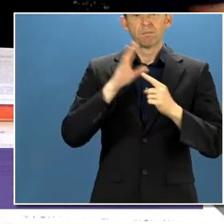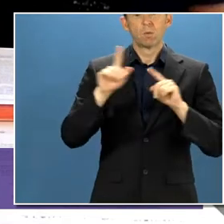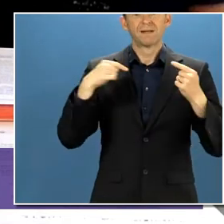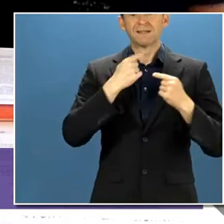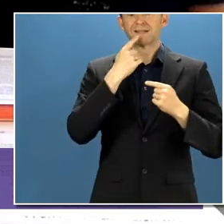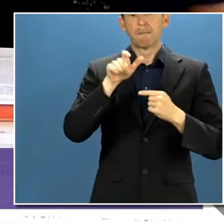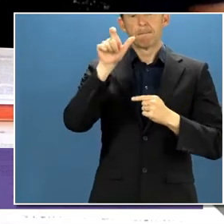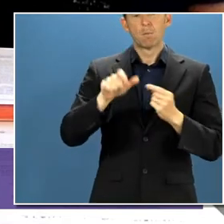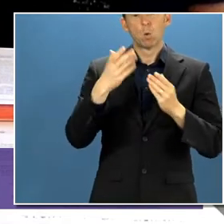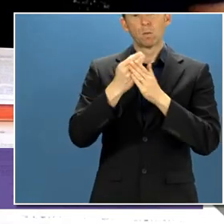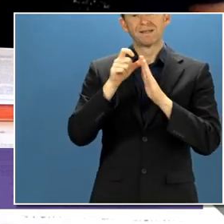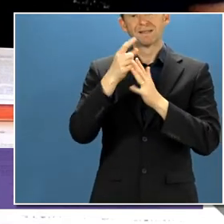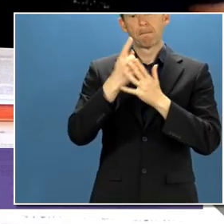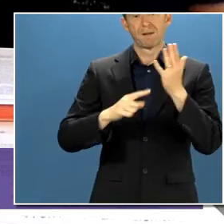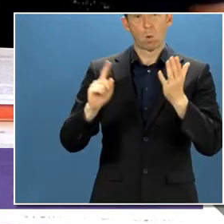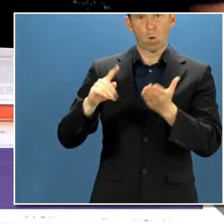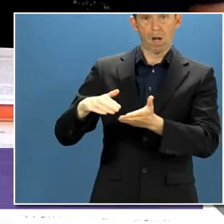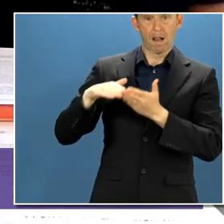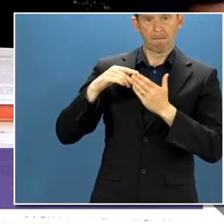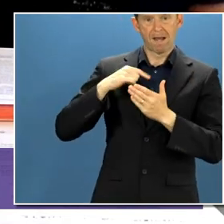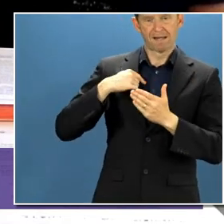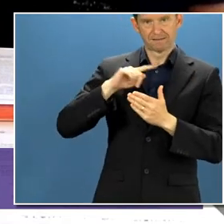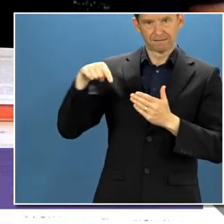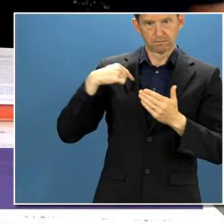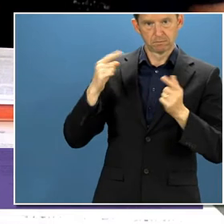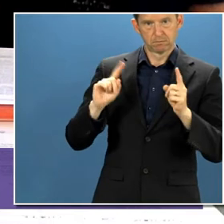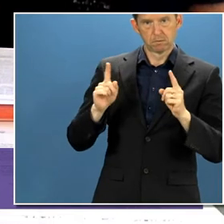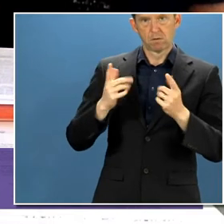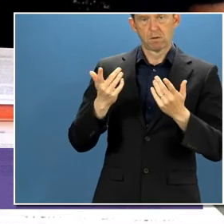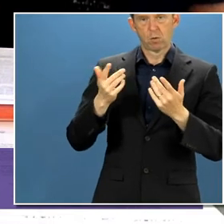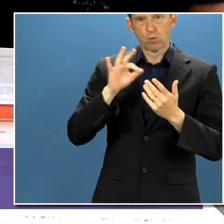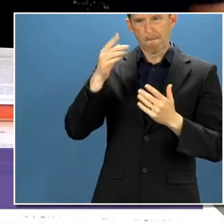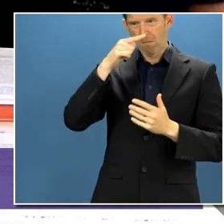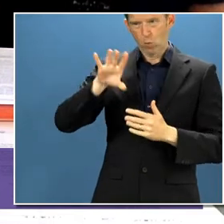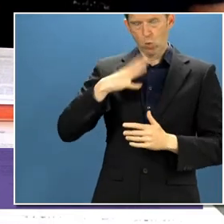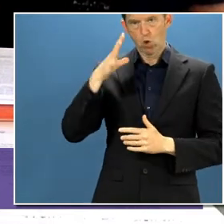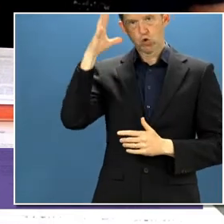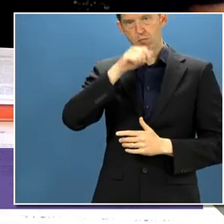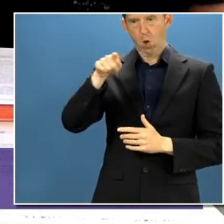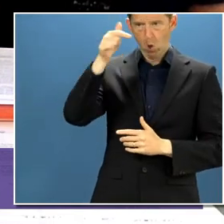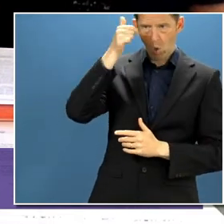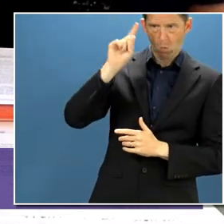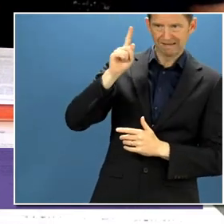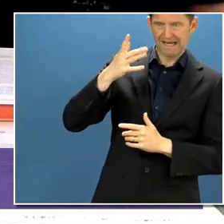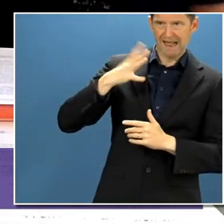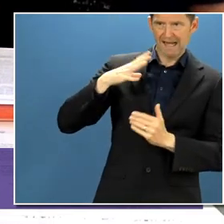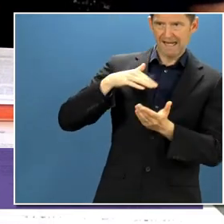help us and not have people assume what we need or what we might require, and be